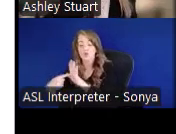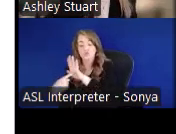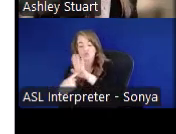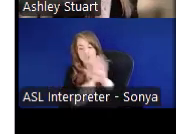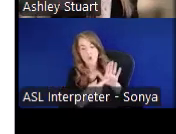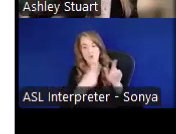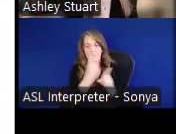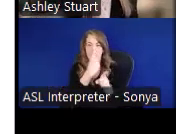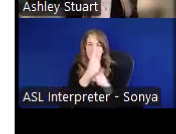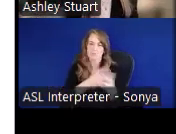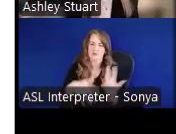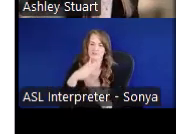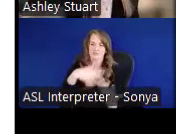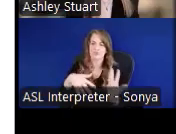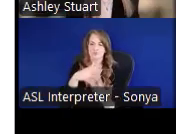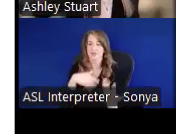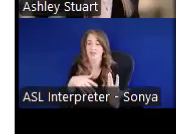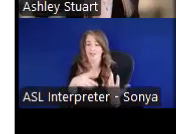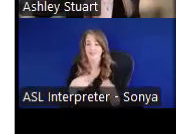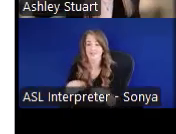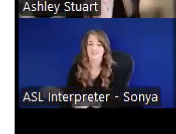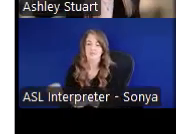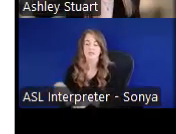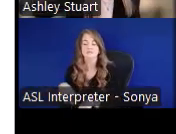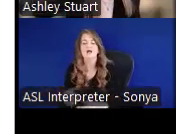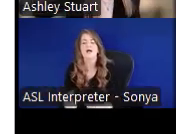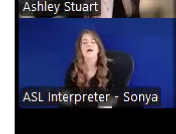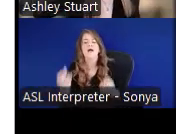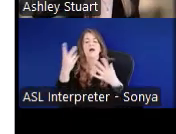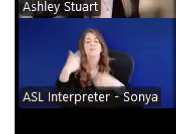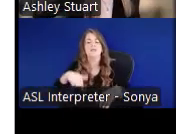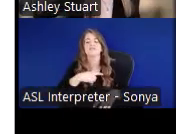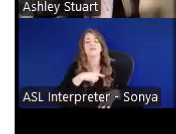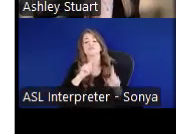us have gone to a child's birthday party for a child's